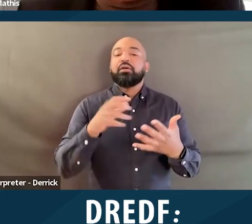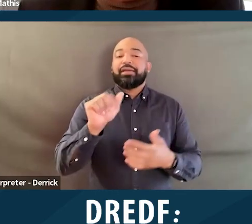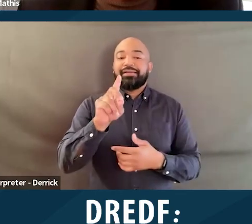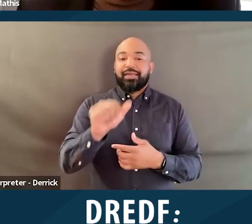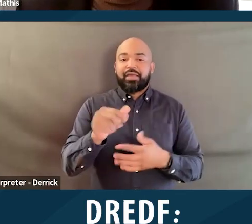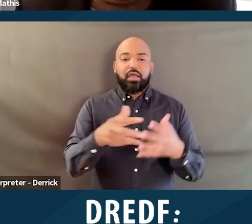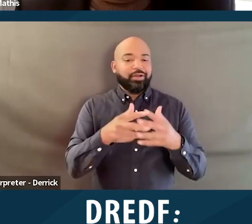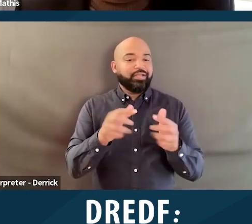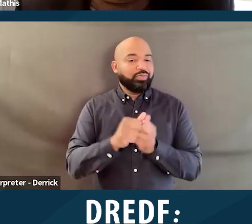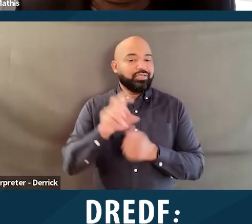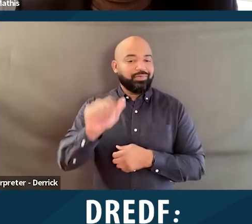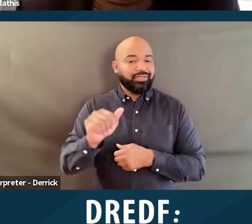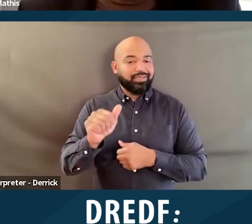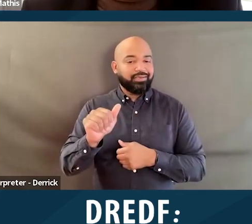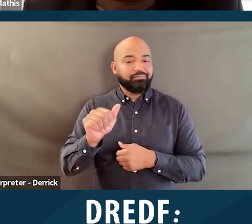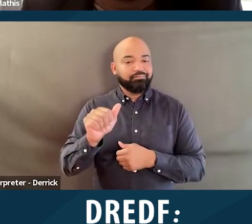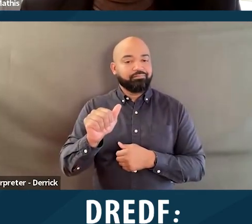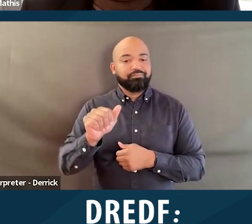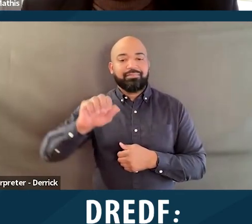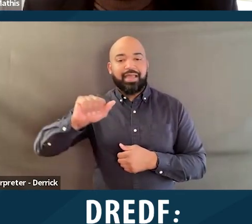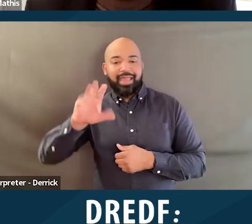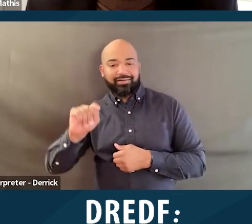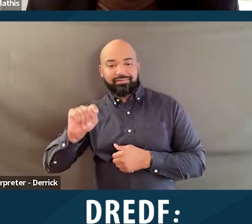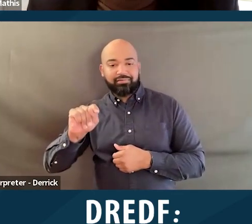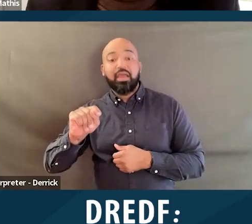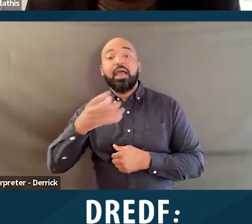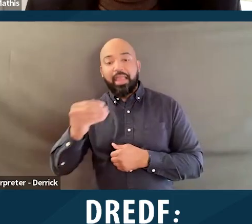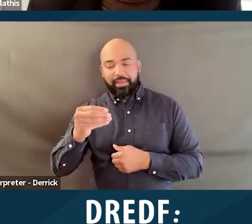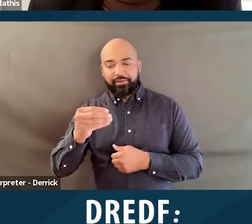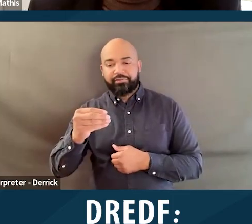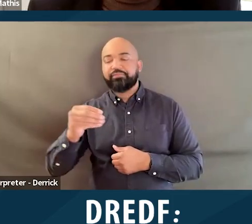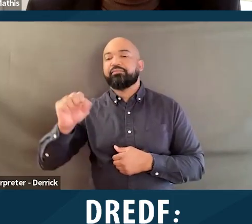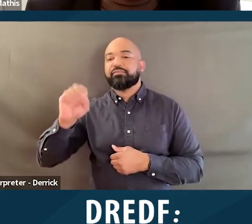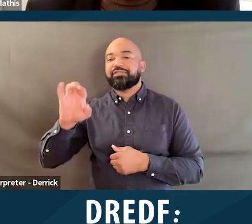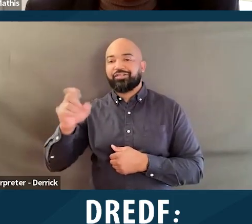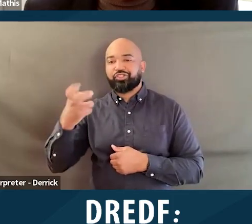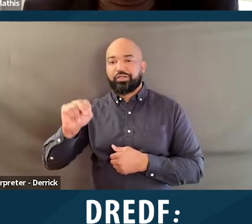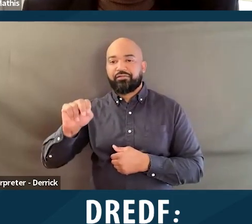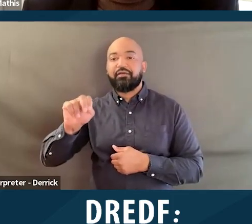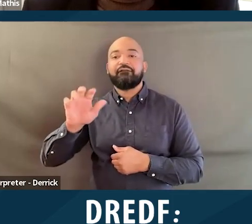the integration mandate under the Americans with Disabilities Act and under Section 504.